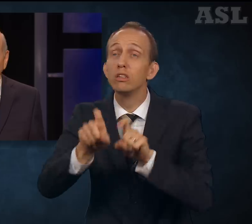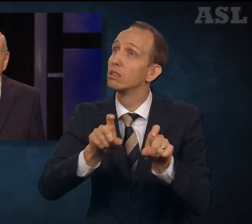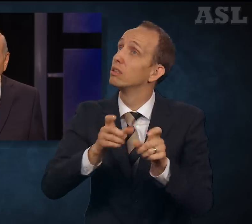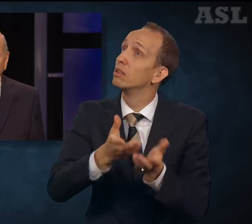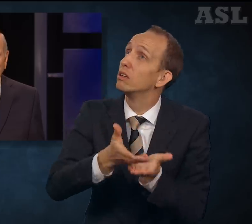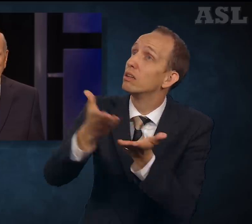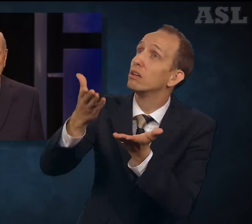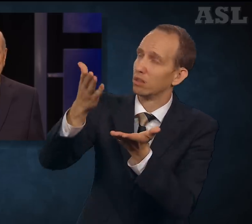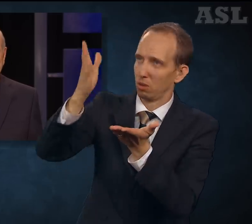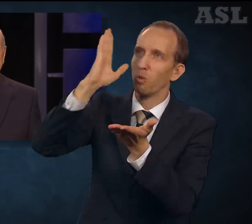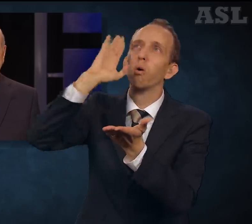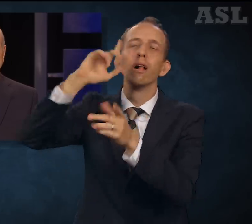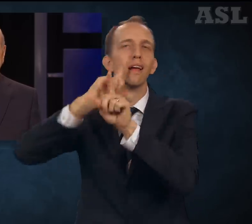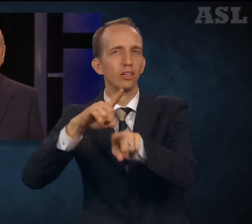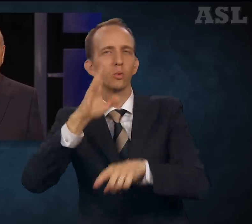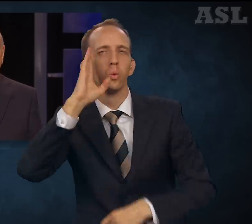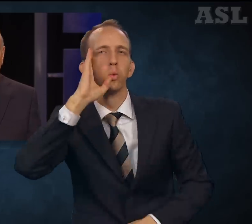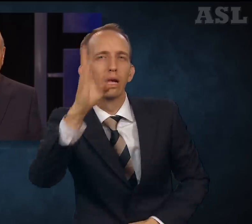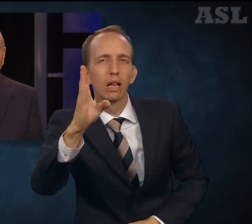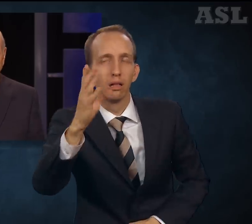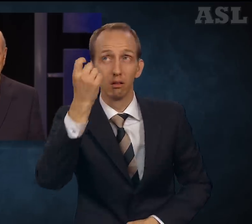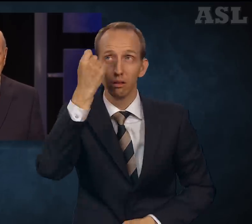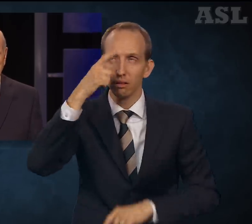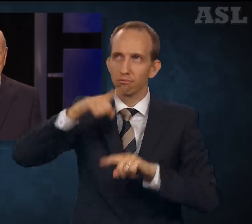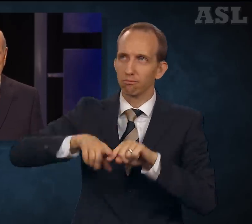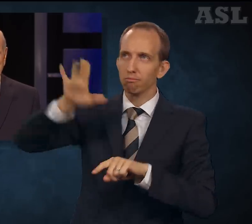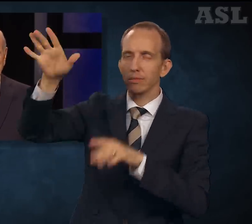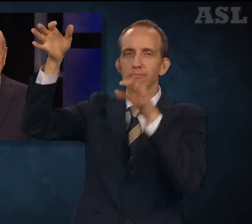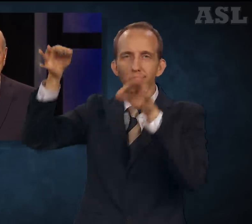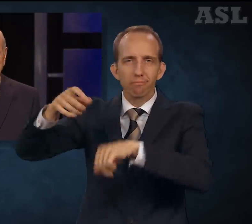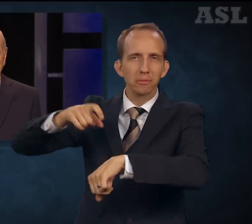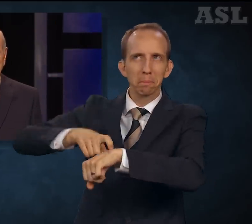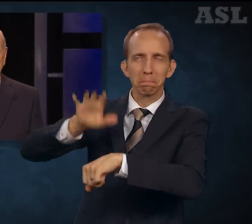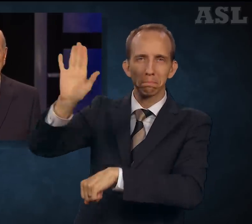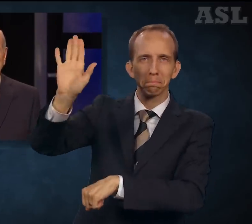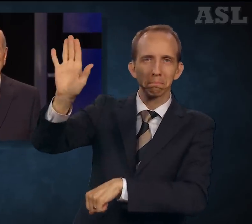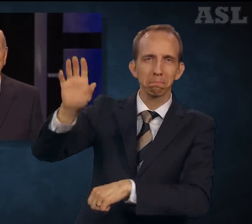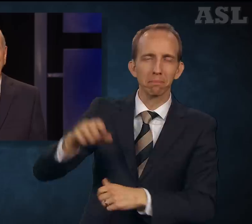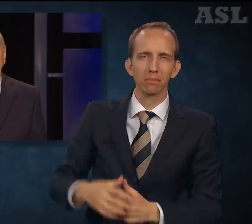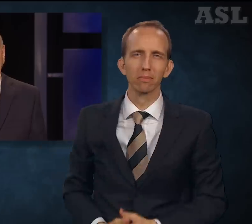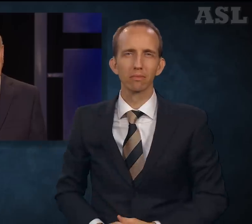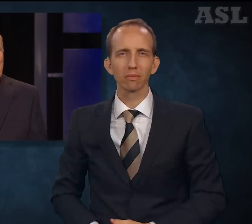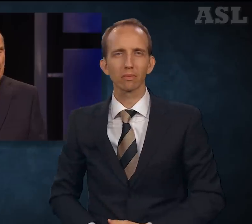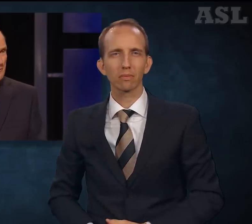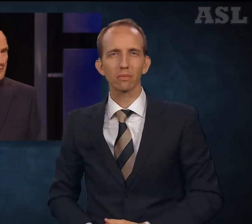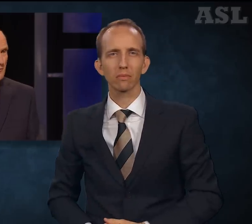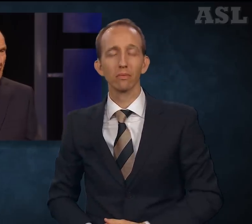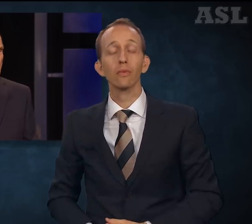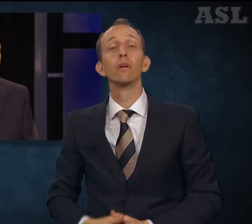WILL EVER NEED IN YOUR LIFE.